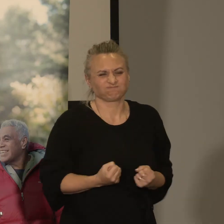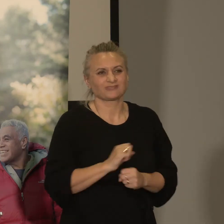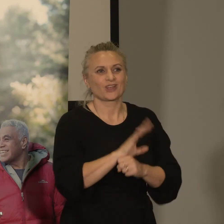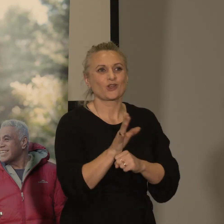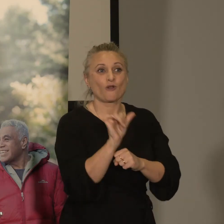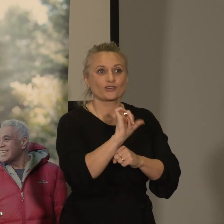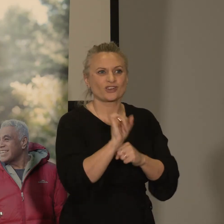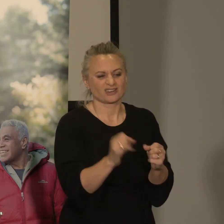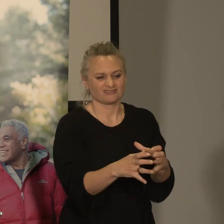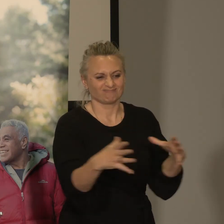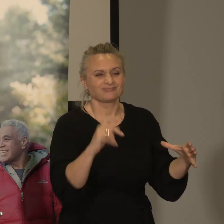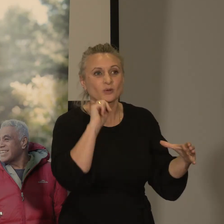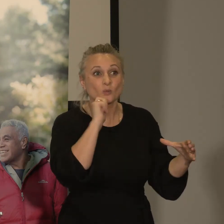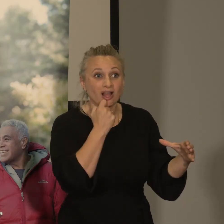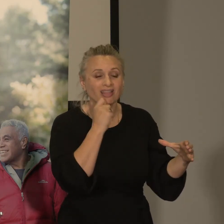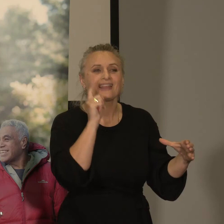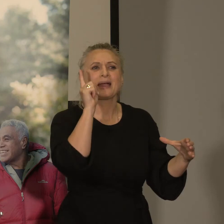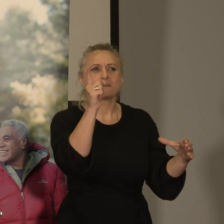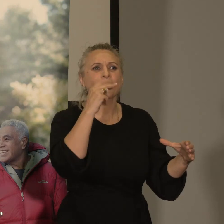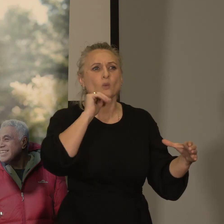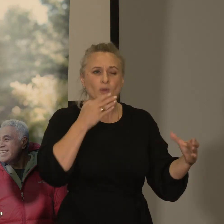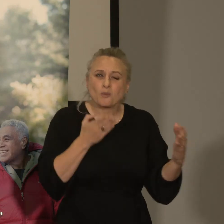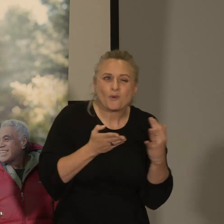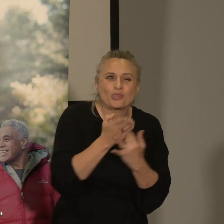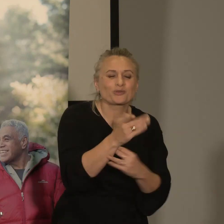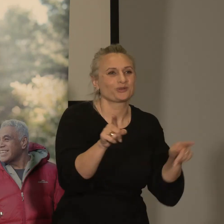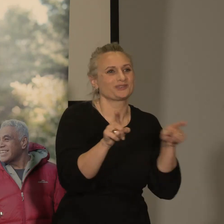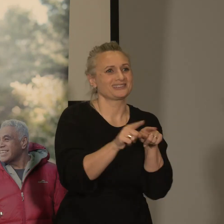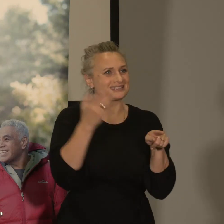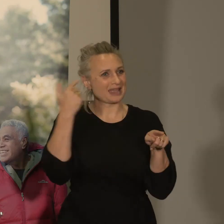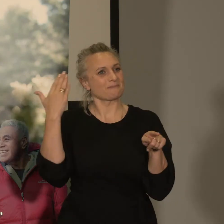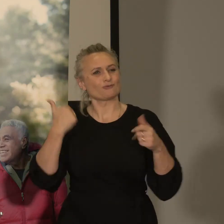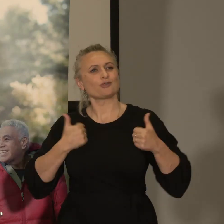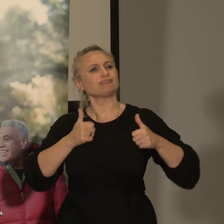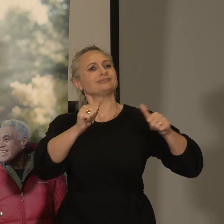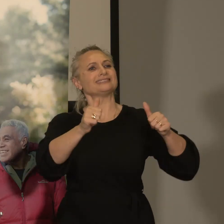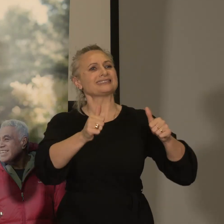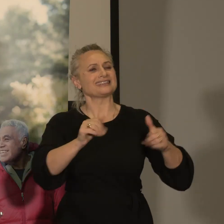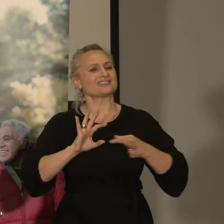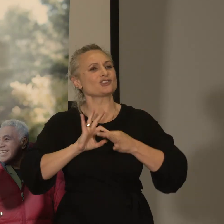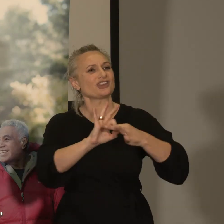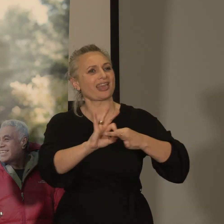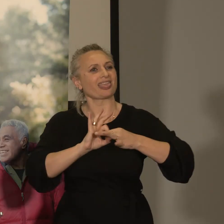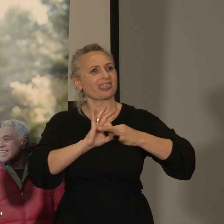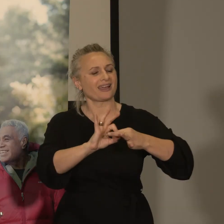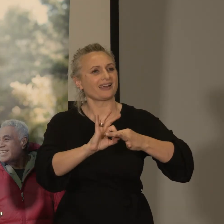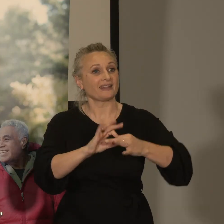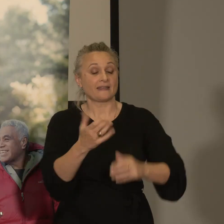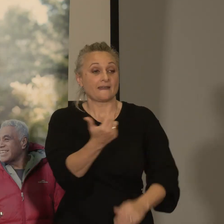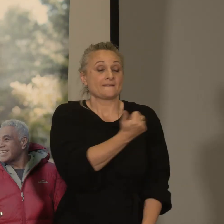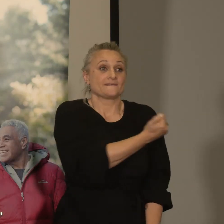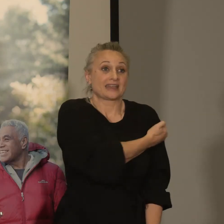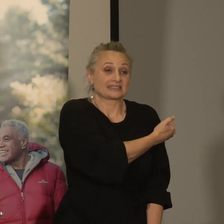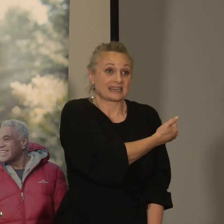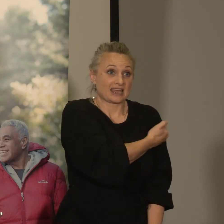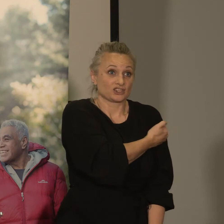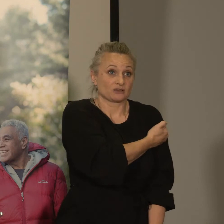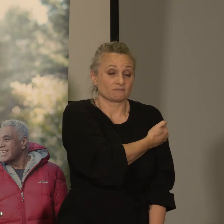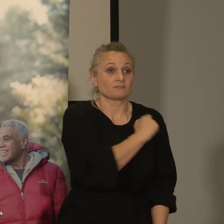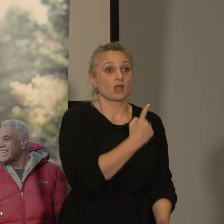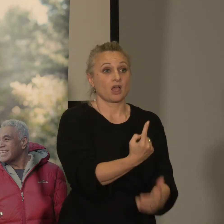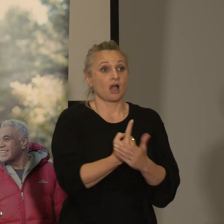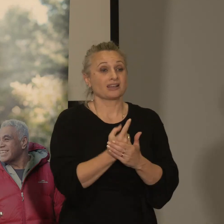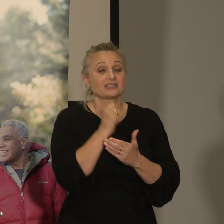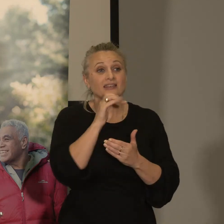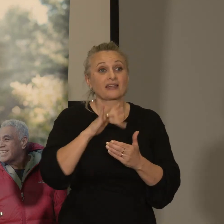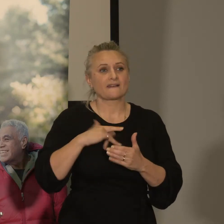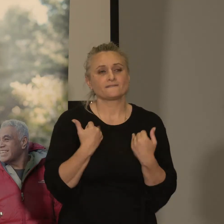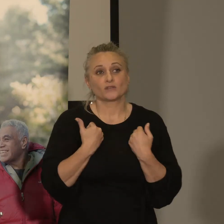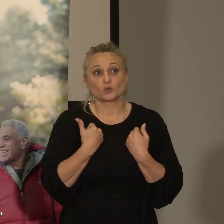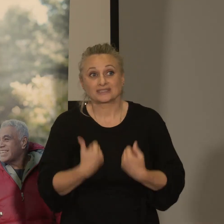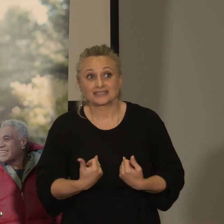the past. While testing and